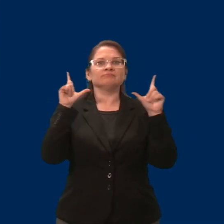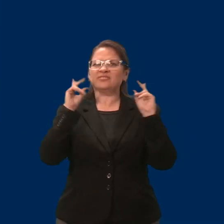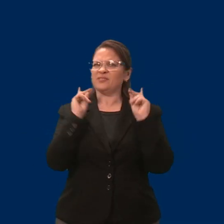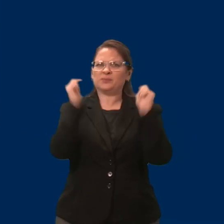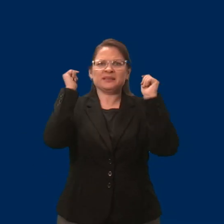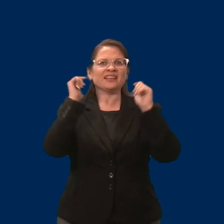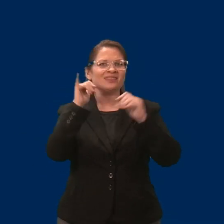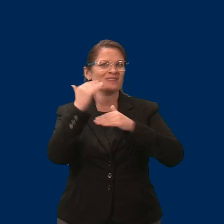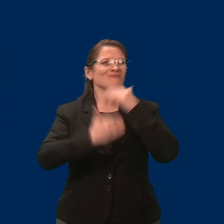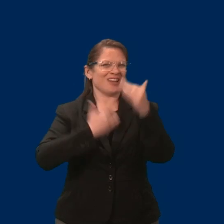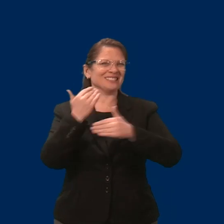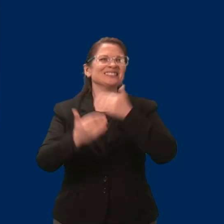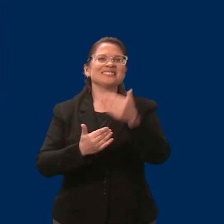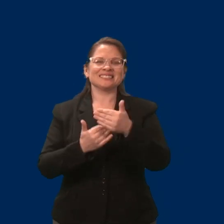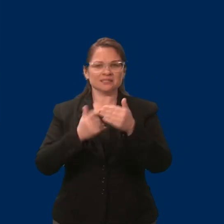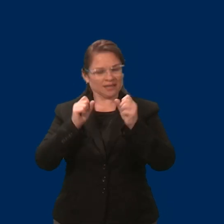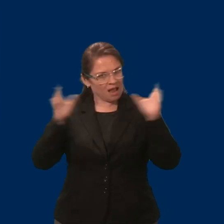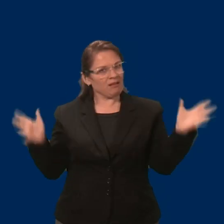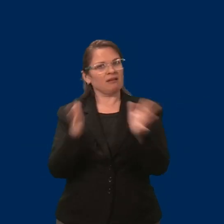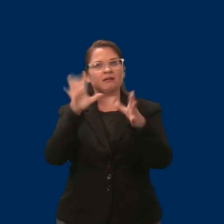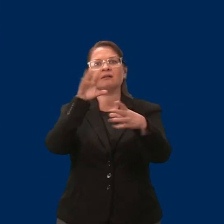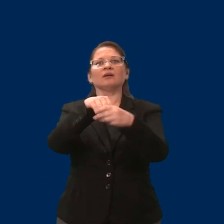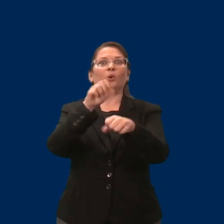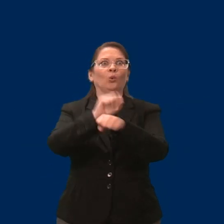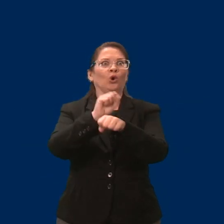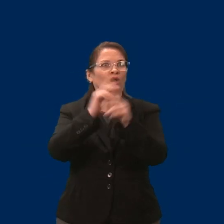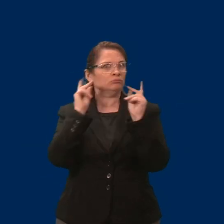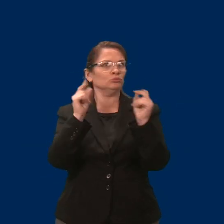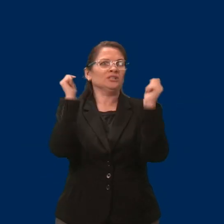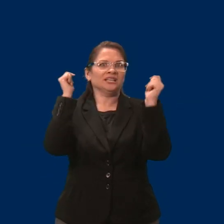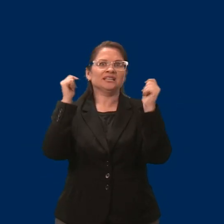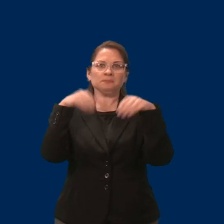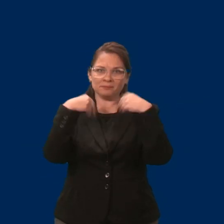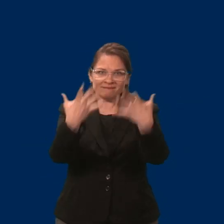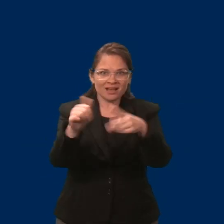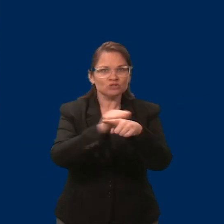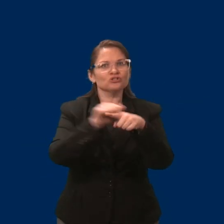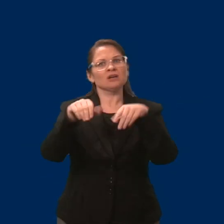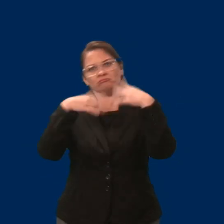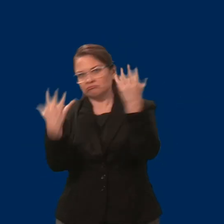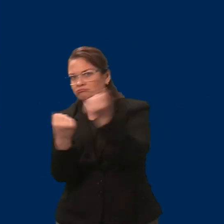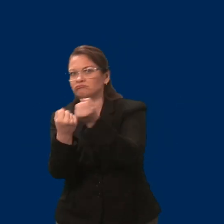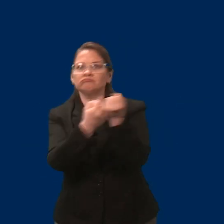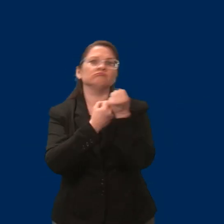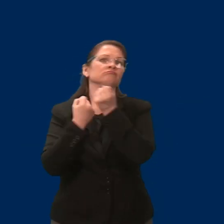to be more quickly trained, and then provide direct care.